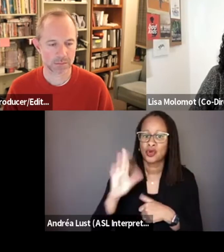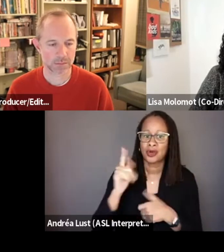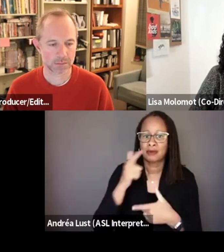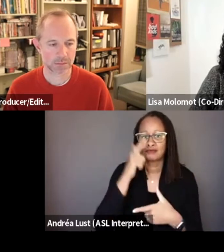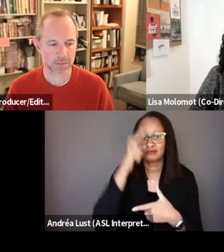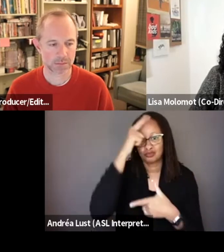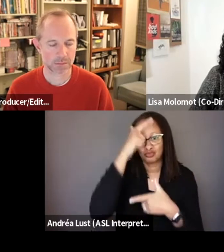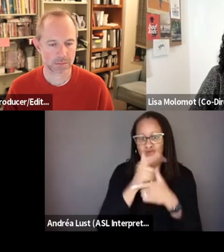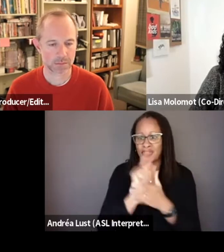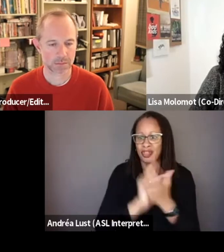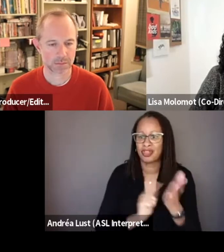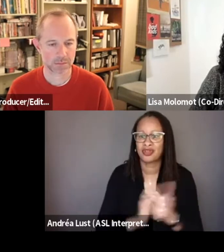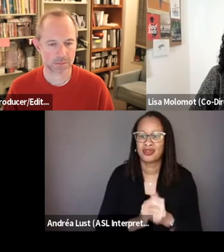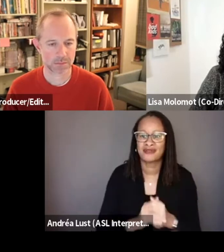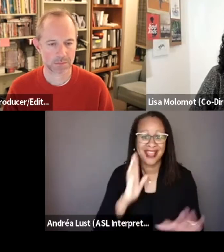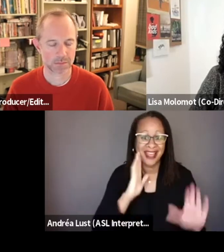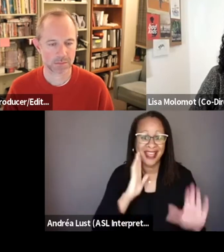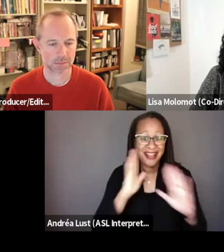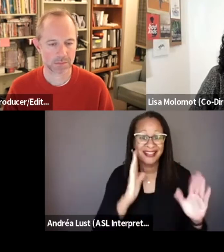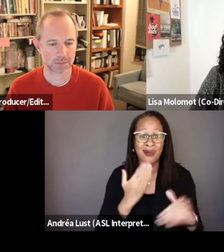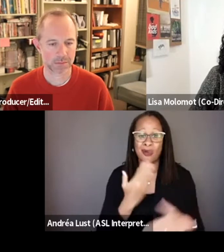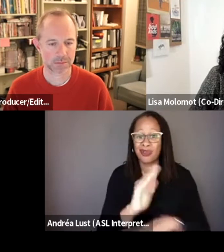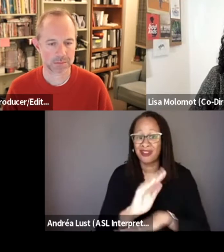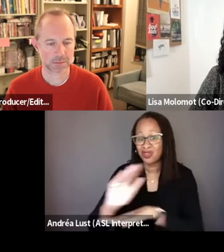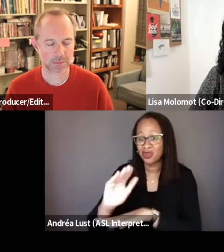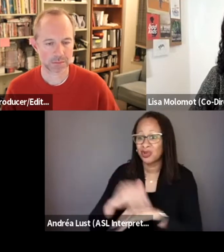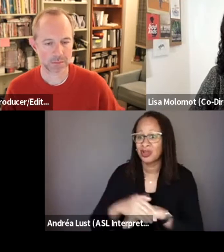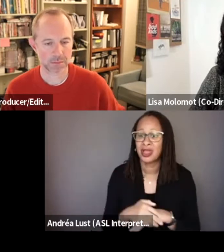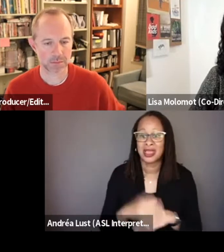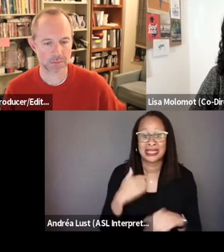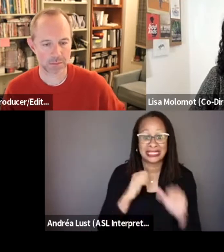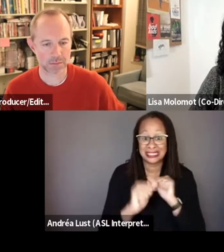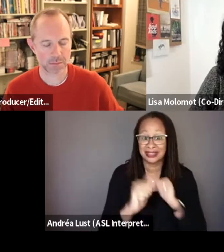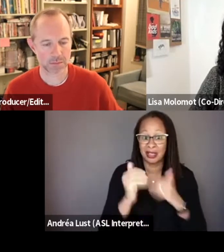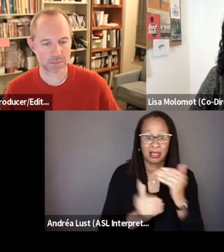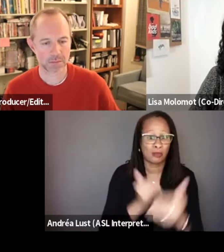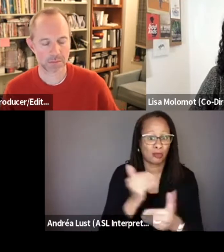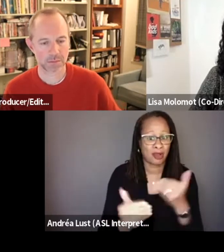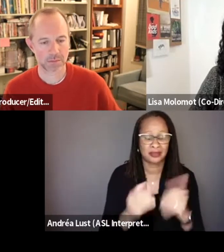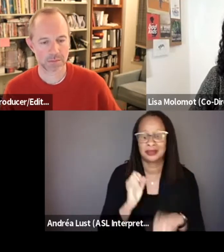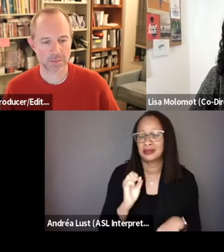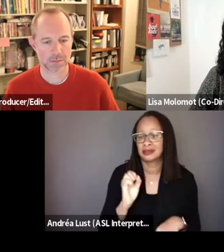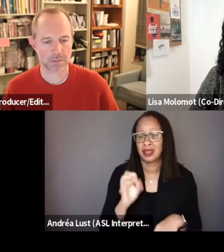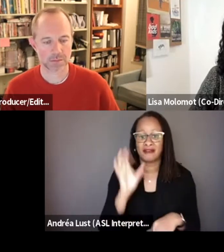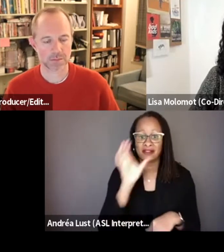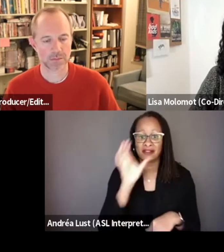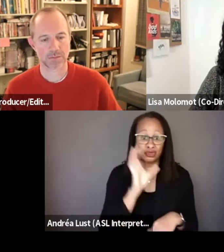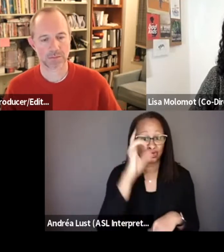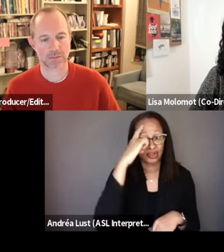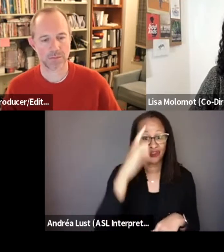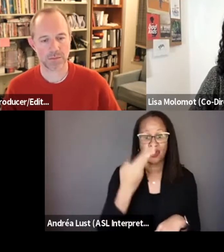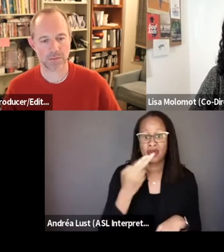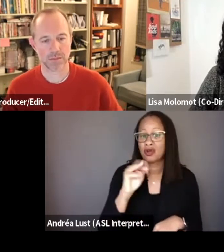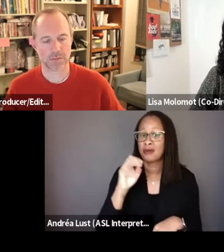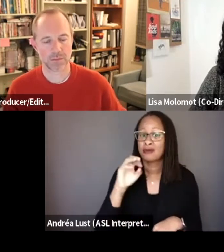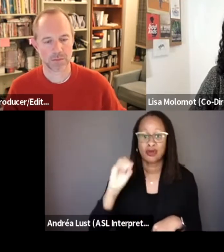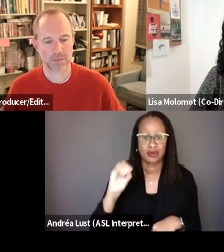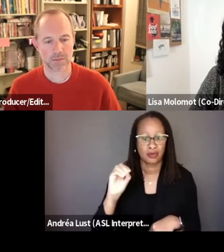Yes, good afternoon. So we're still in the process of looking for your Homero and we will not stop.